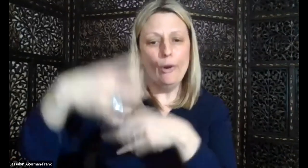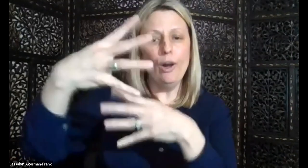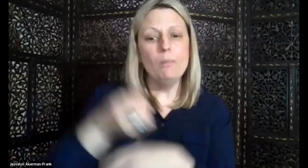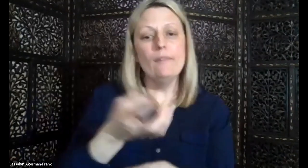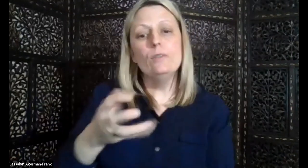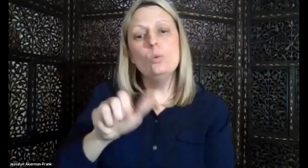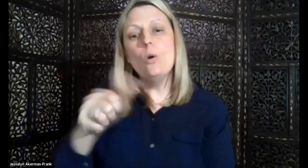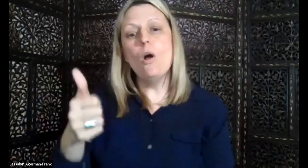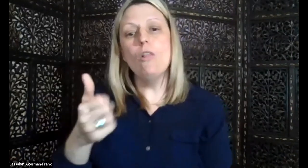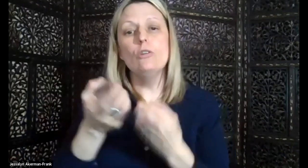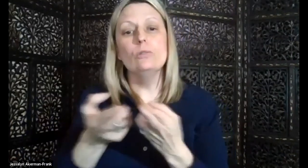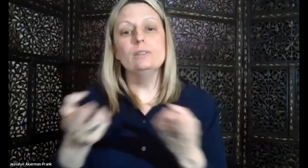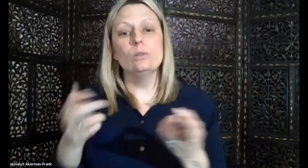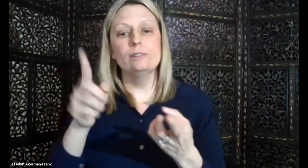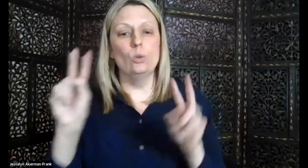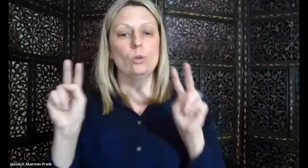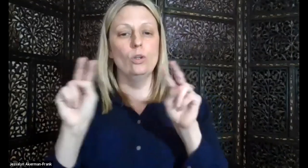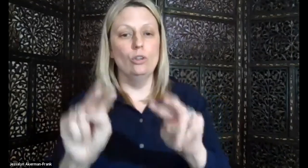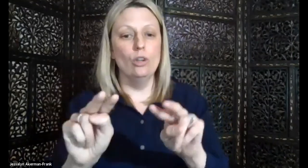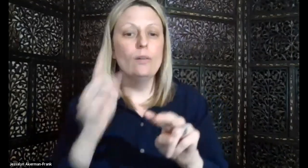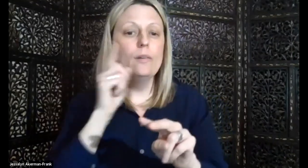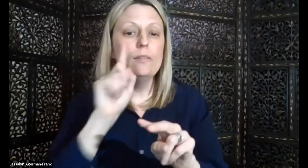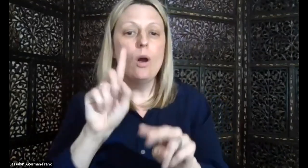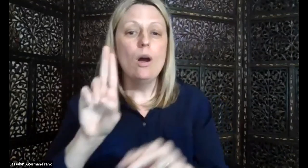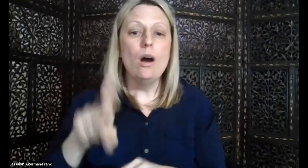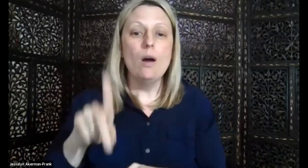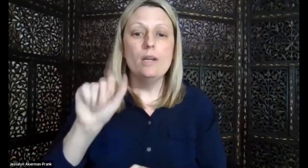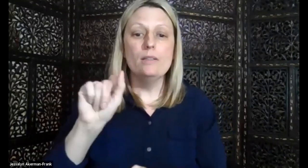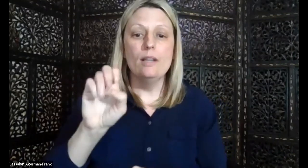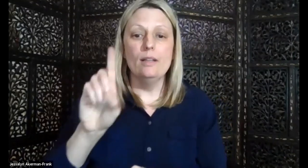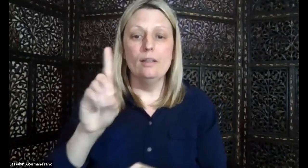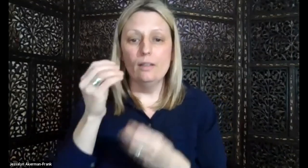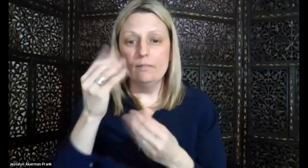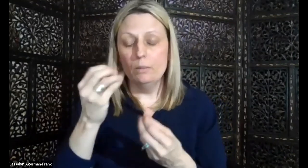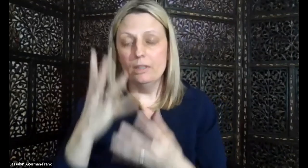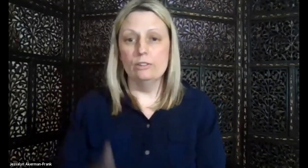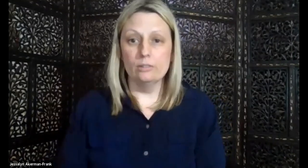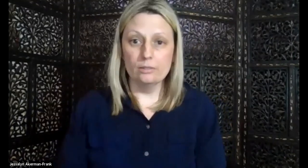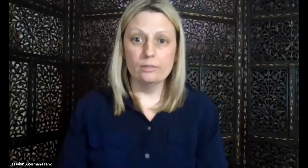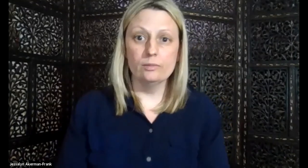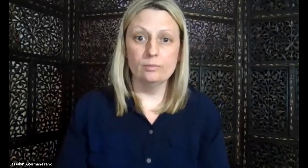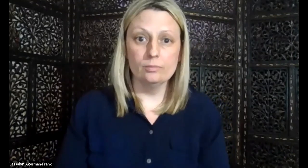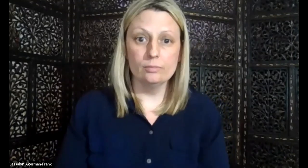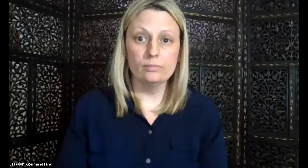But please use our website, dhhs, the website and the Commission website,